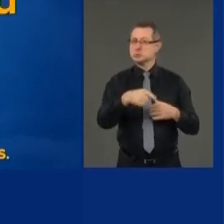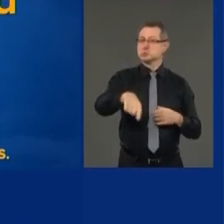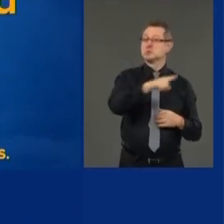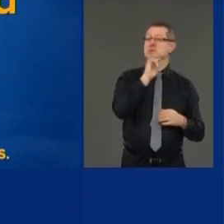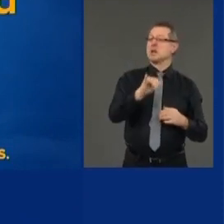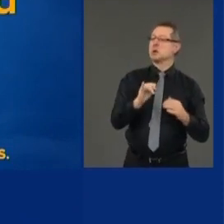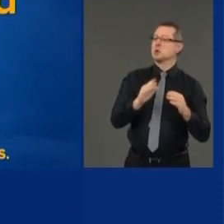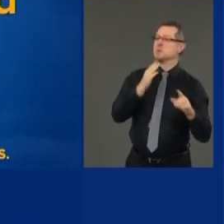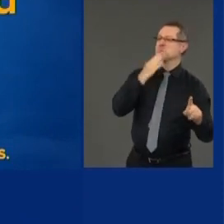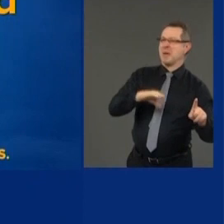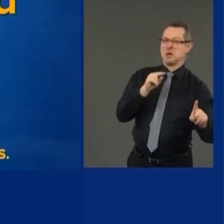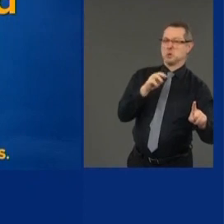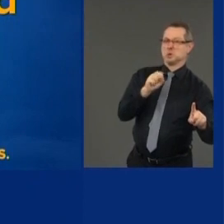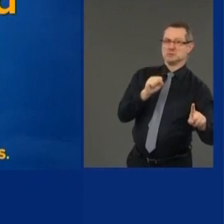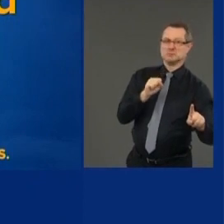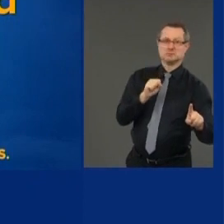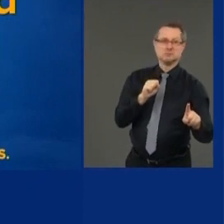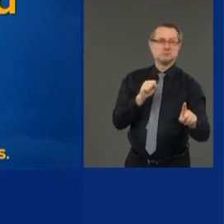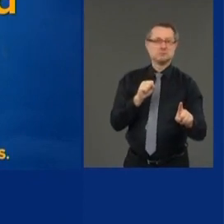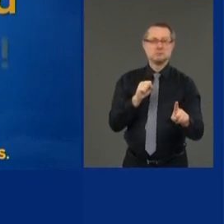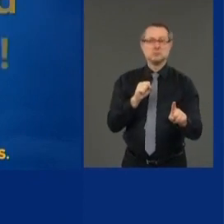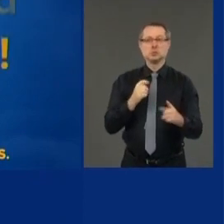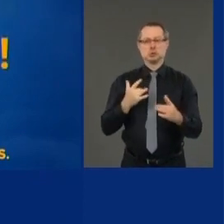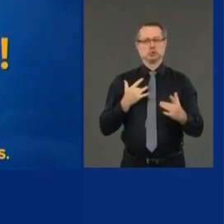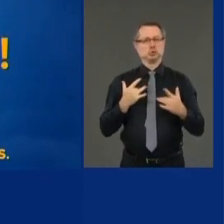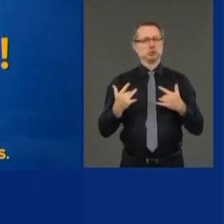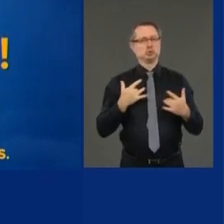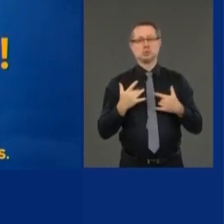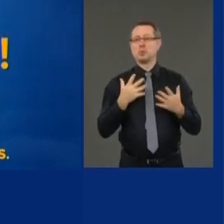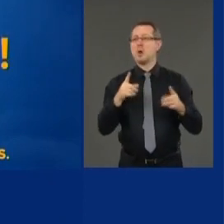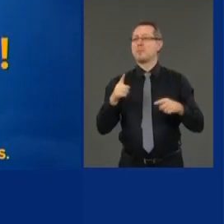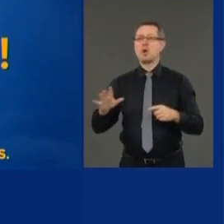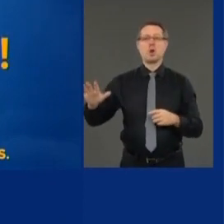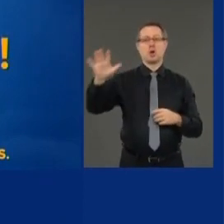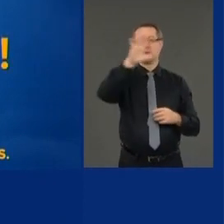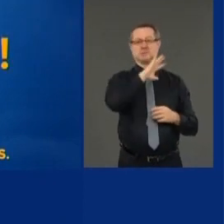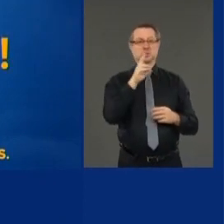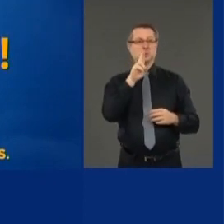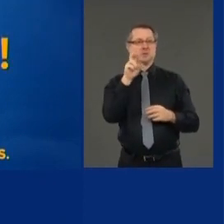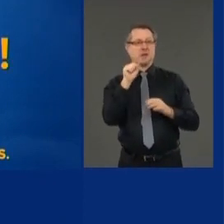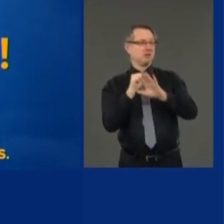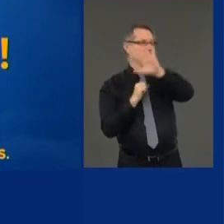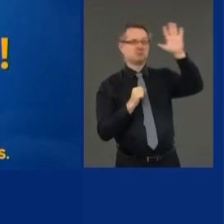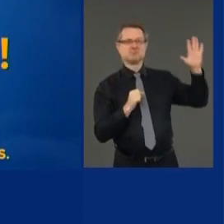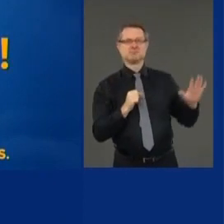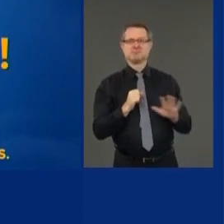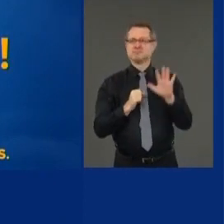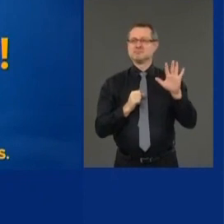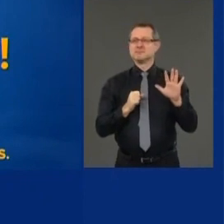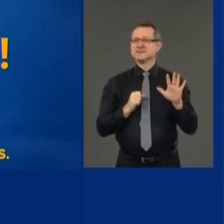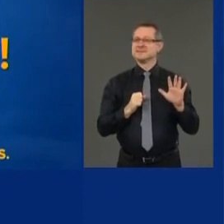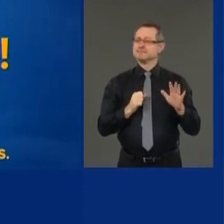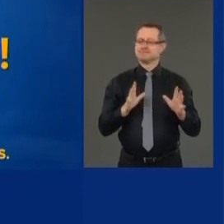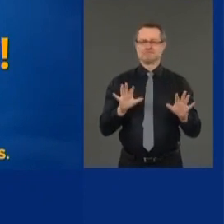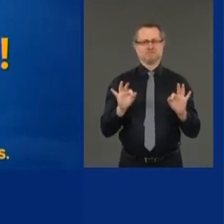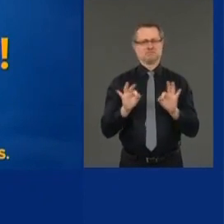AND WE'RE WARY OF NEW THREATS ON THE HORIZON.